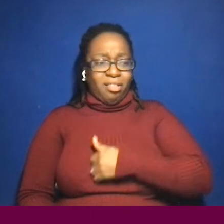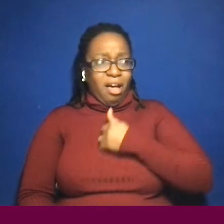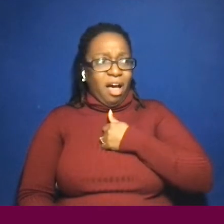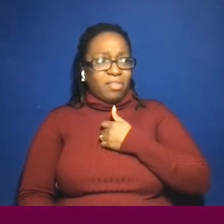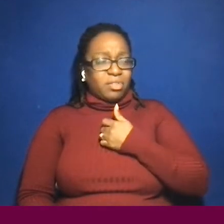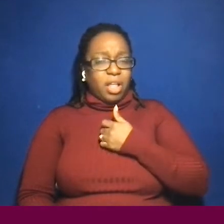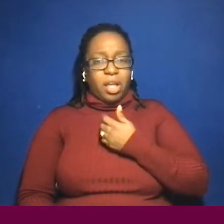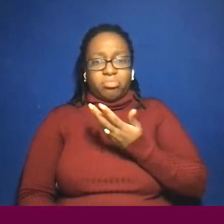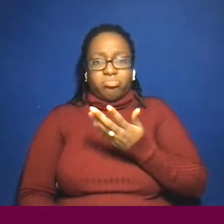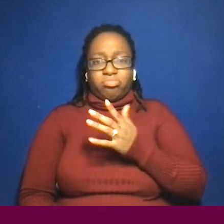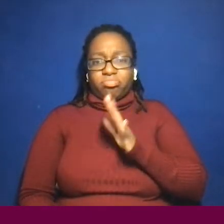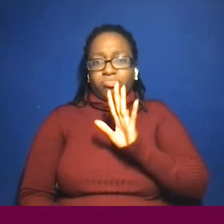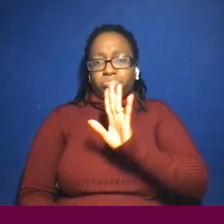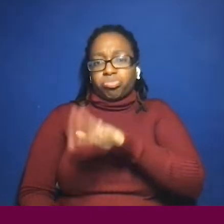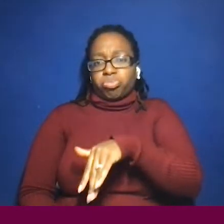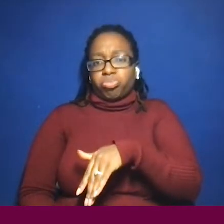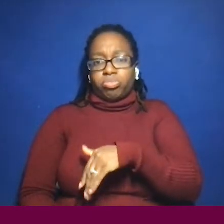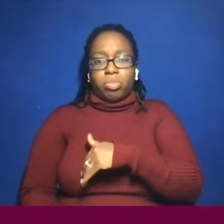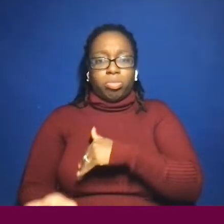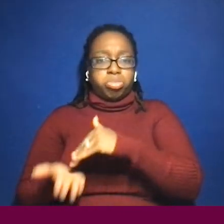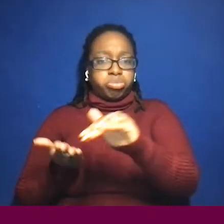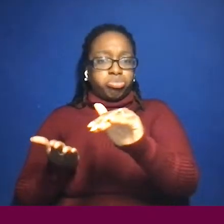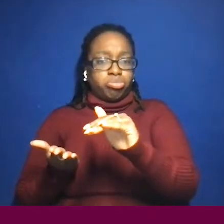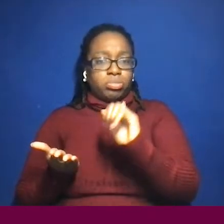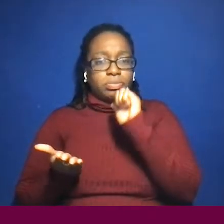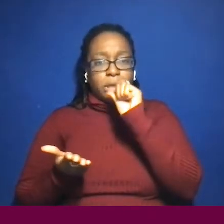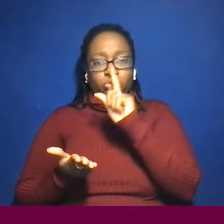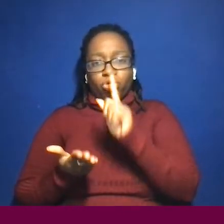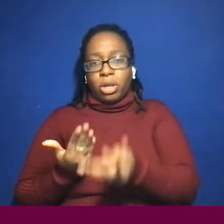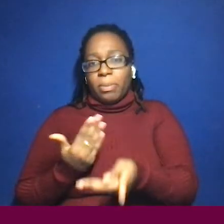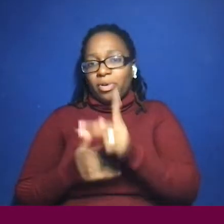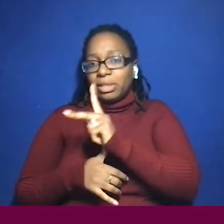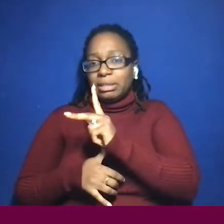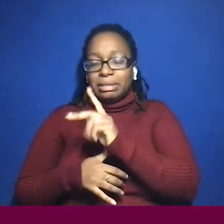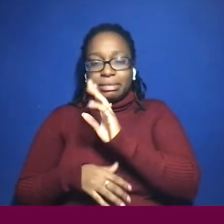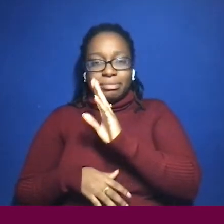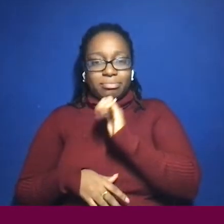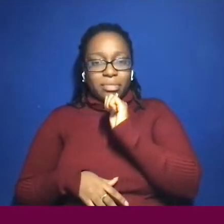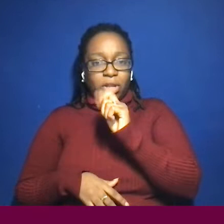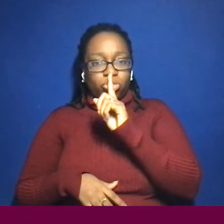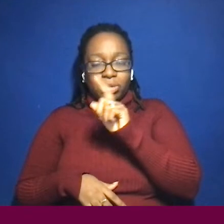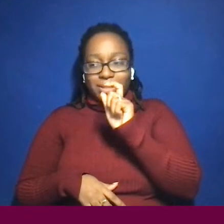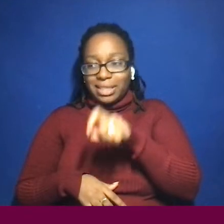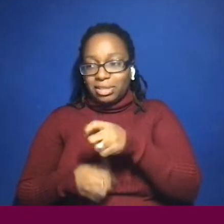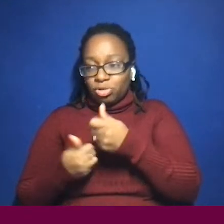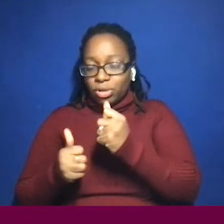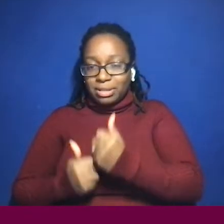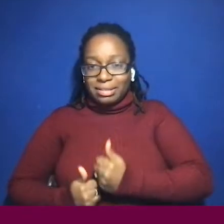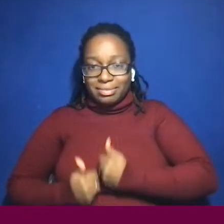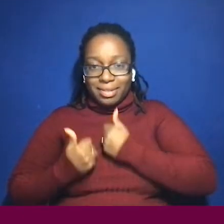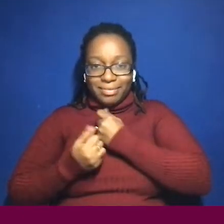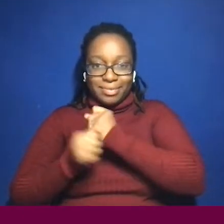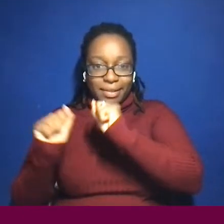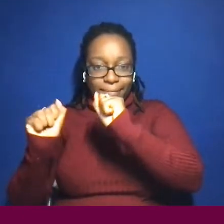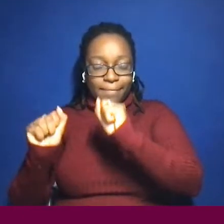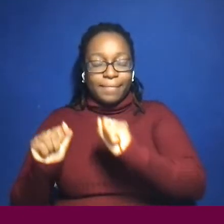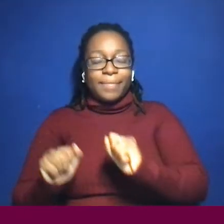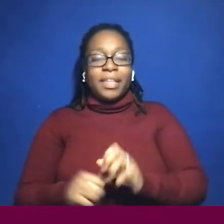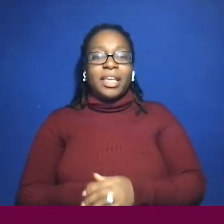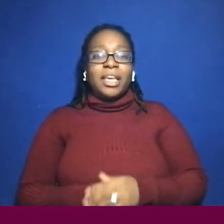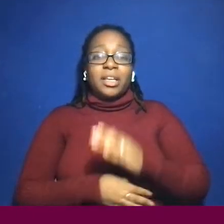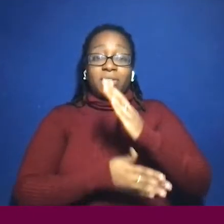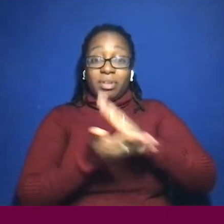literally not as much of a priority to save. And some of the doctors actually,